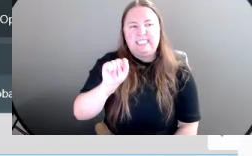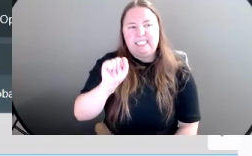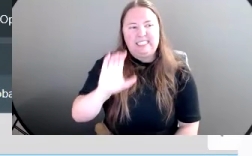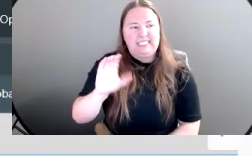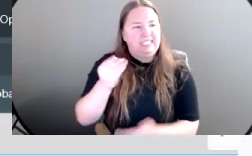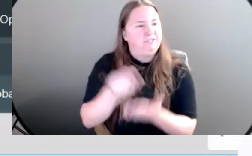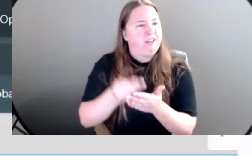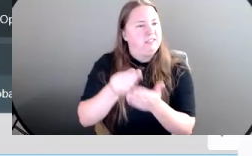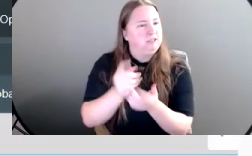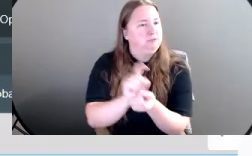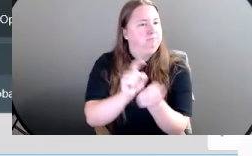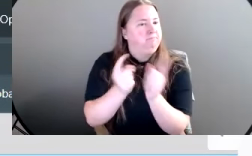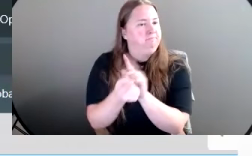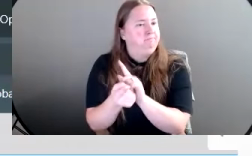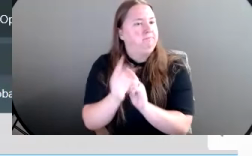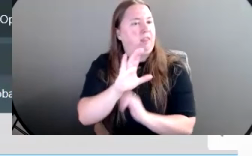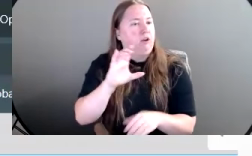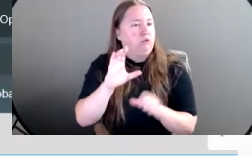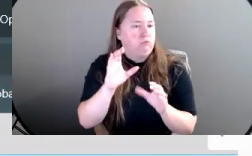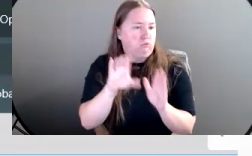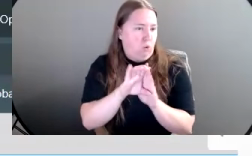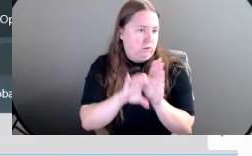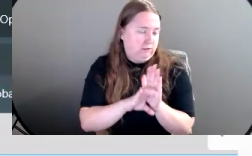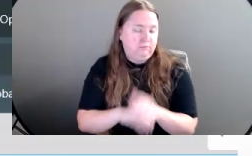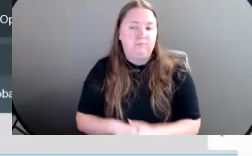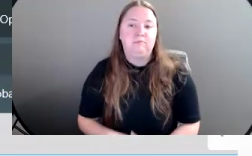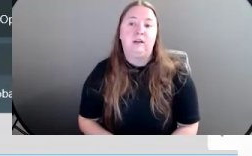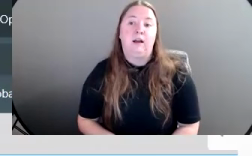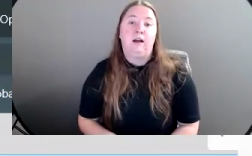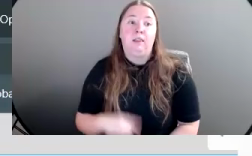So, that's one way to use LibreTexts.